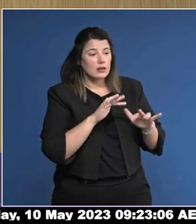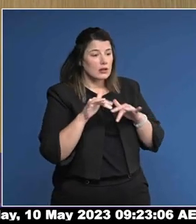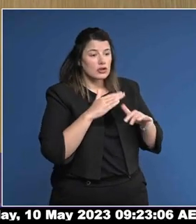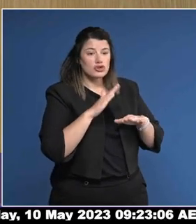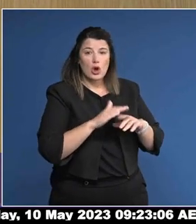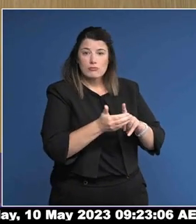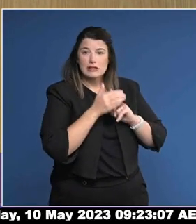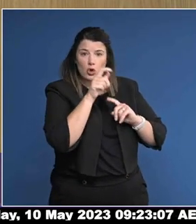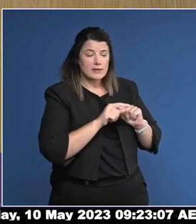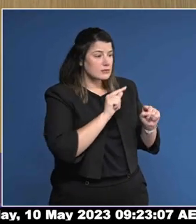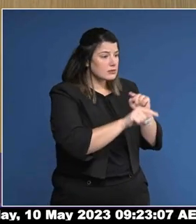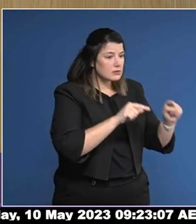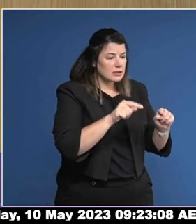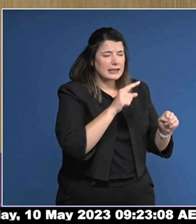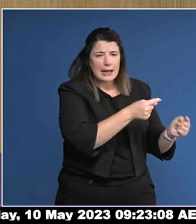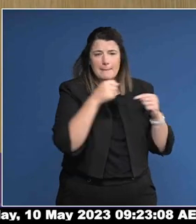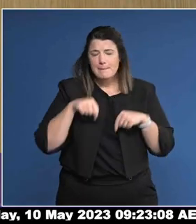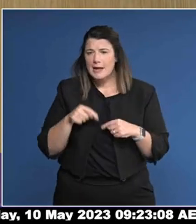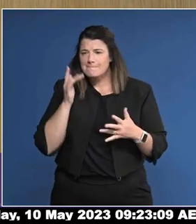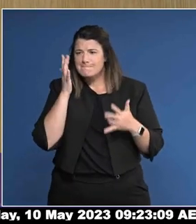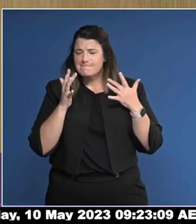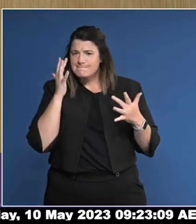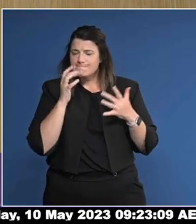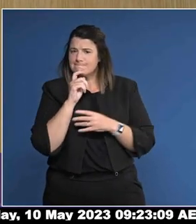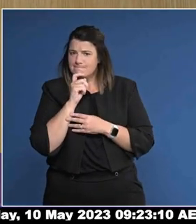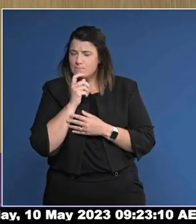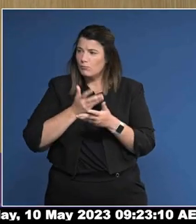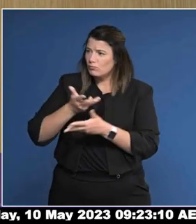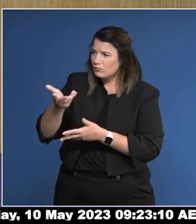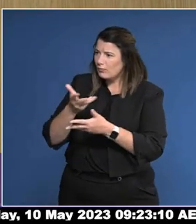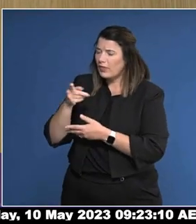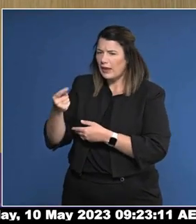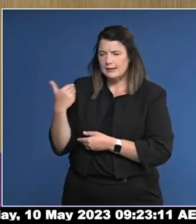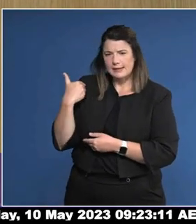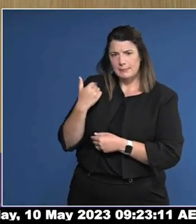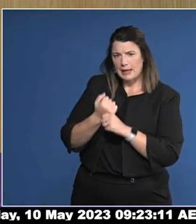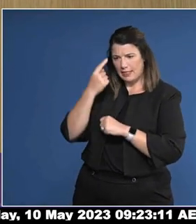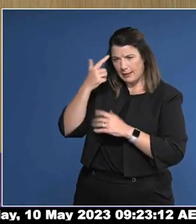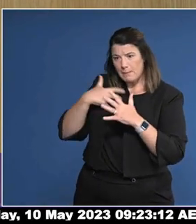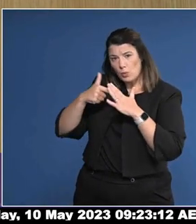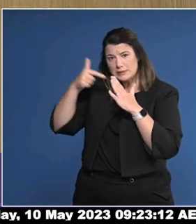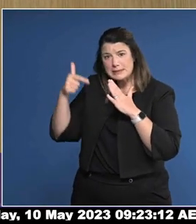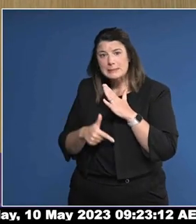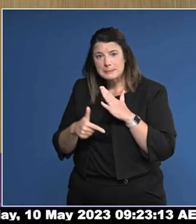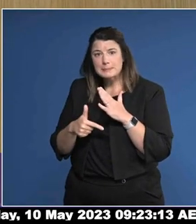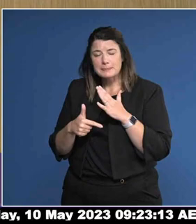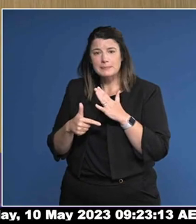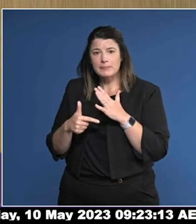assessments and can be challenged about their thinking by a more experienced officer.